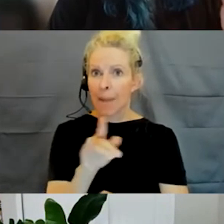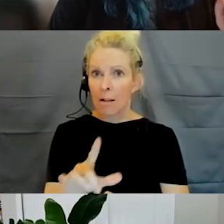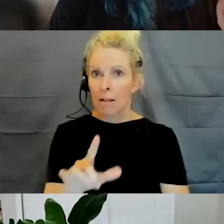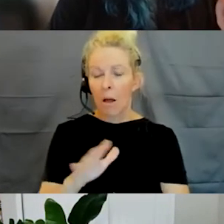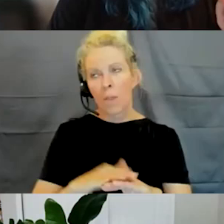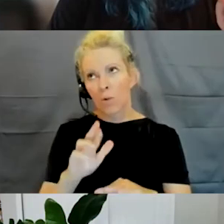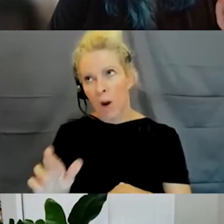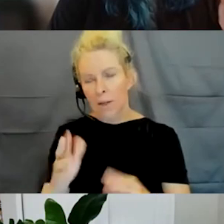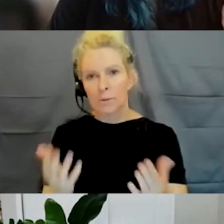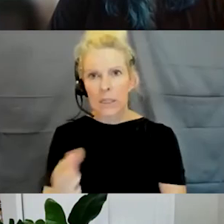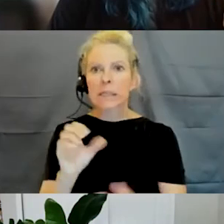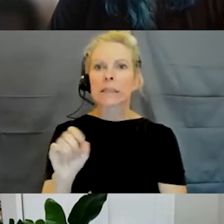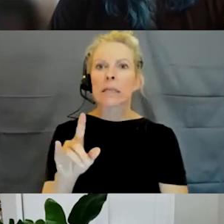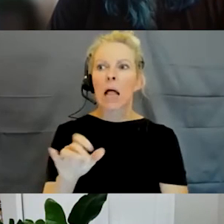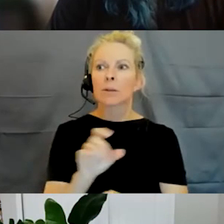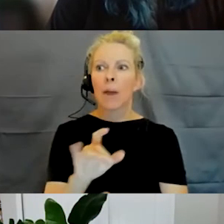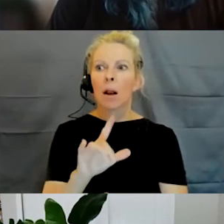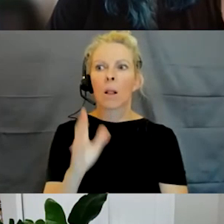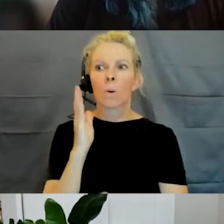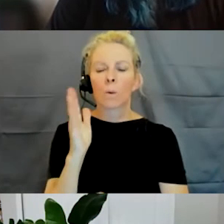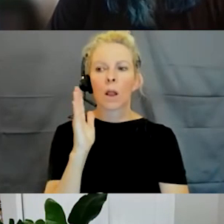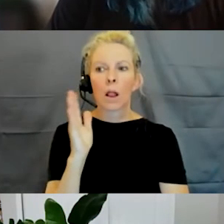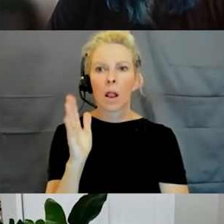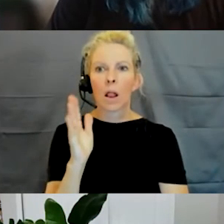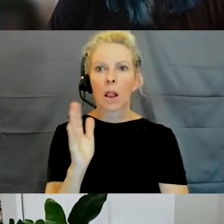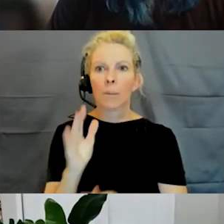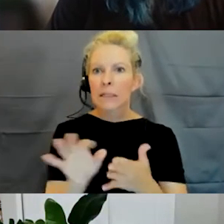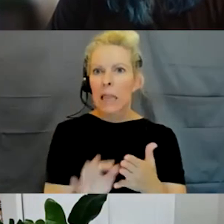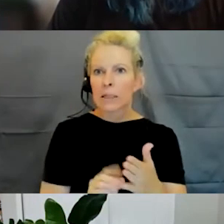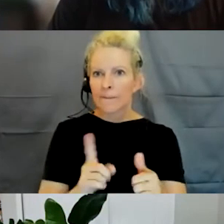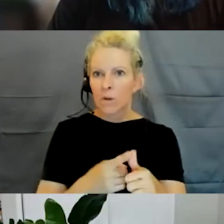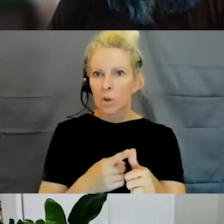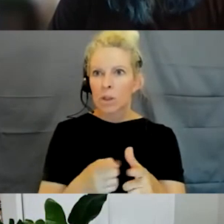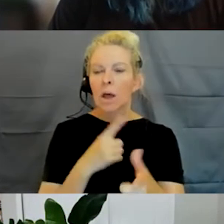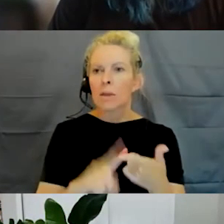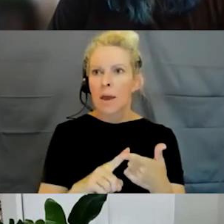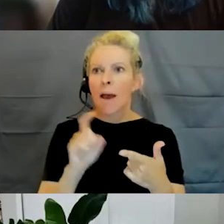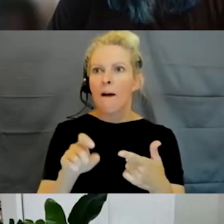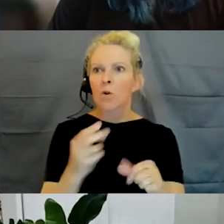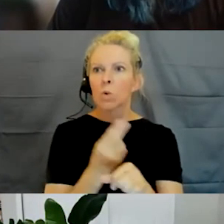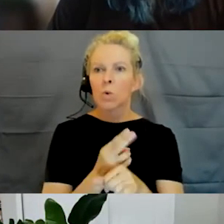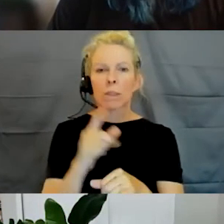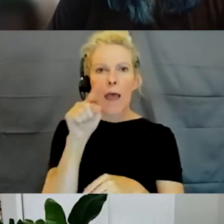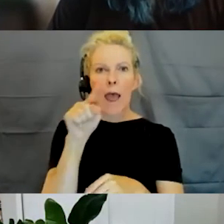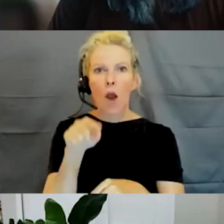this styles panel will be selected first, and you just have to use this arrow at the top of